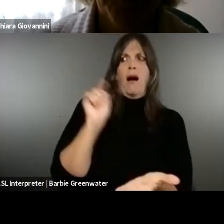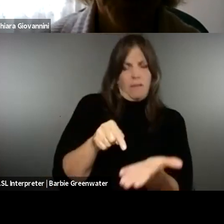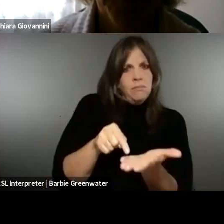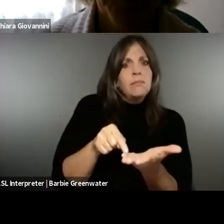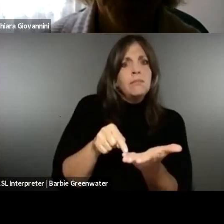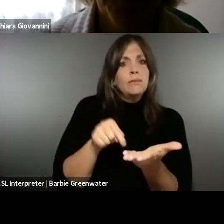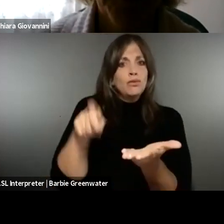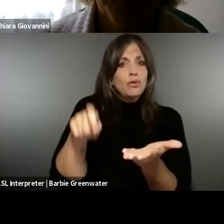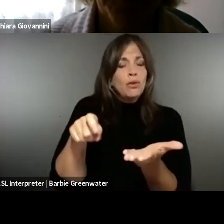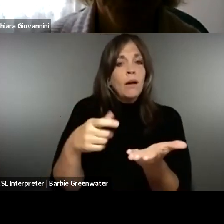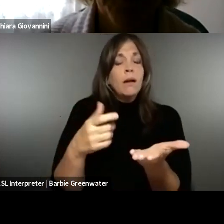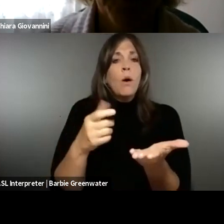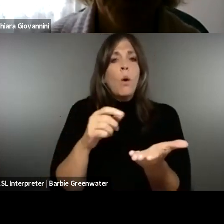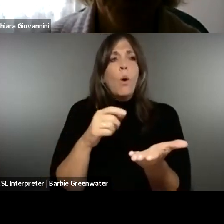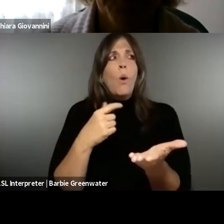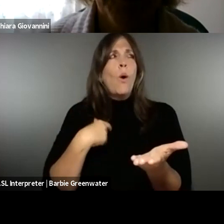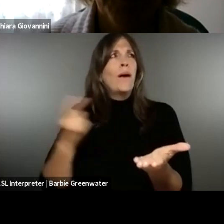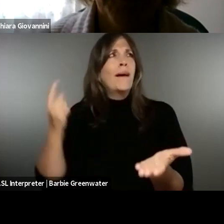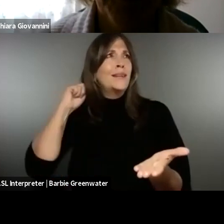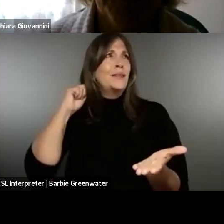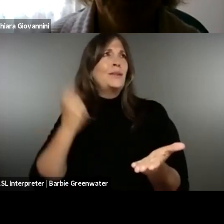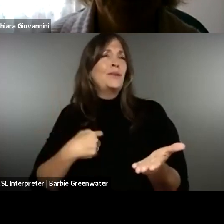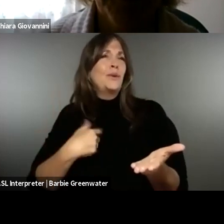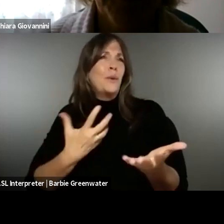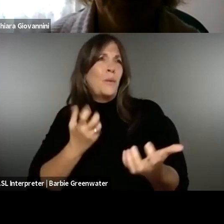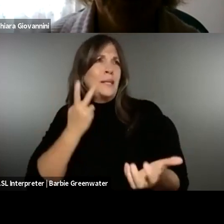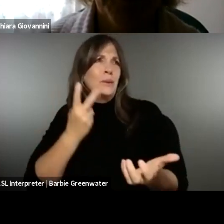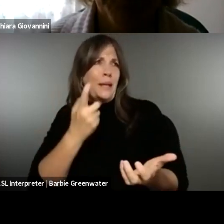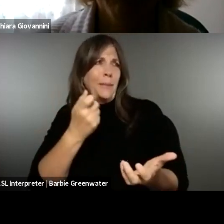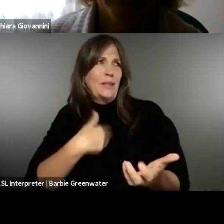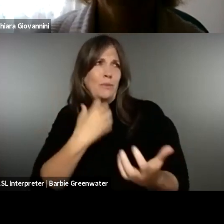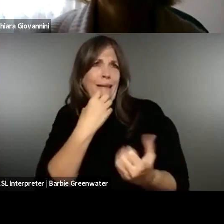on, what's your view on this? Is there